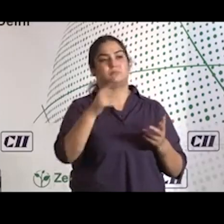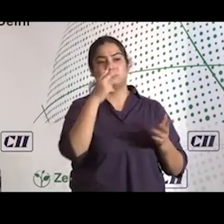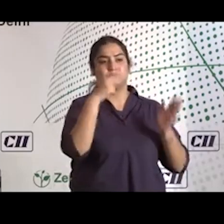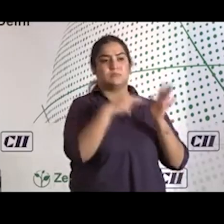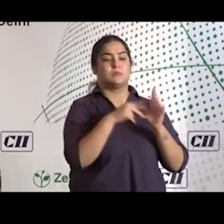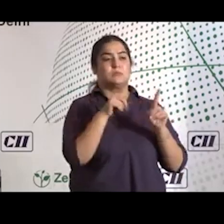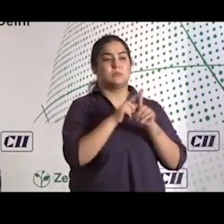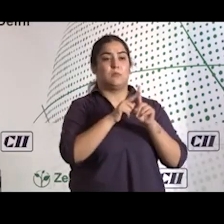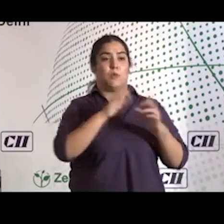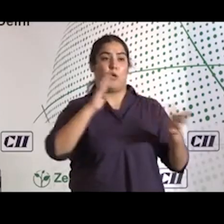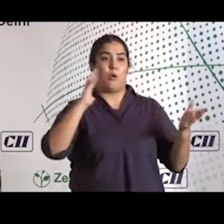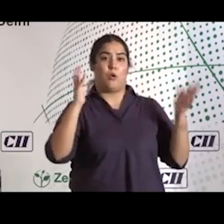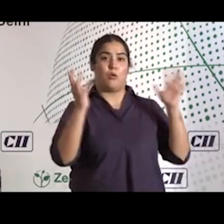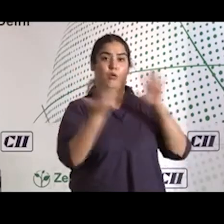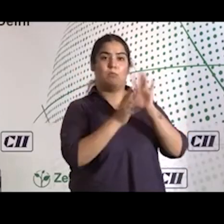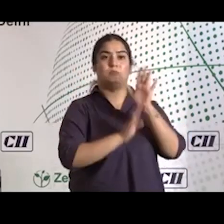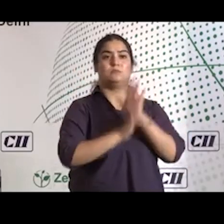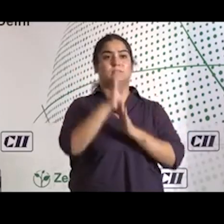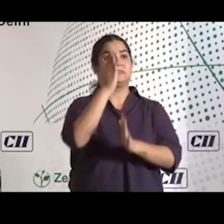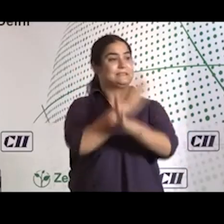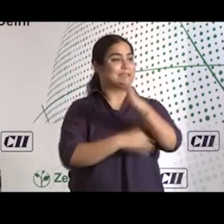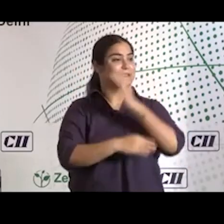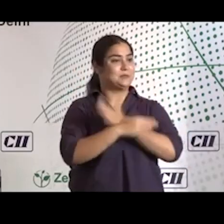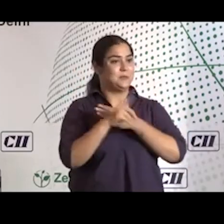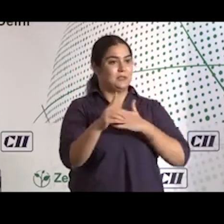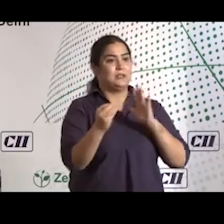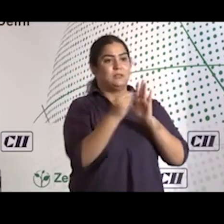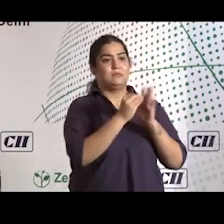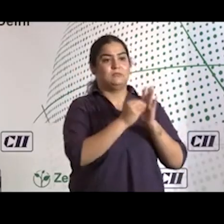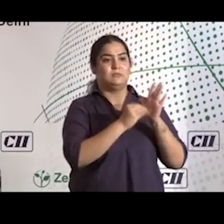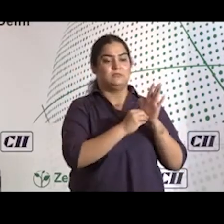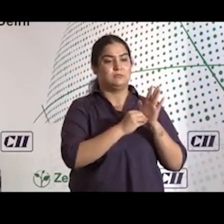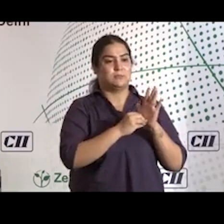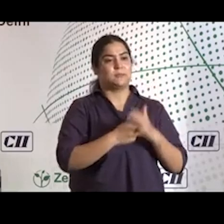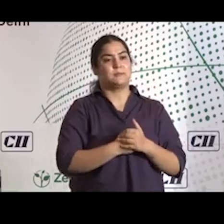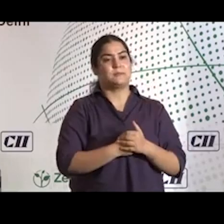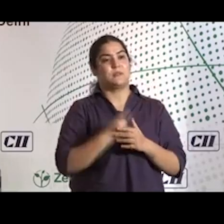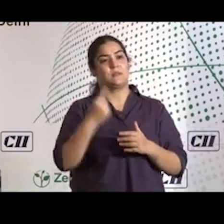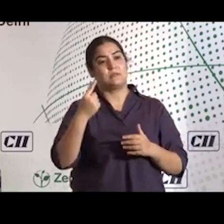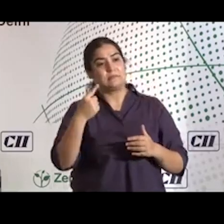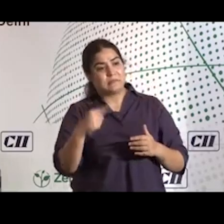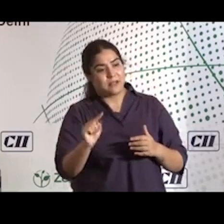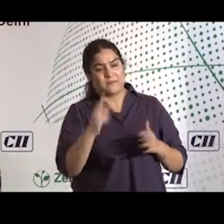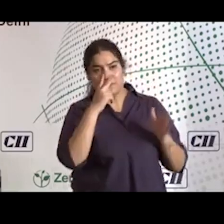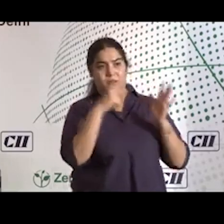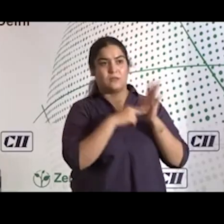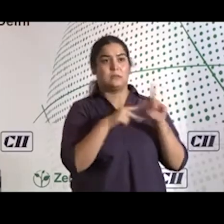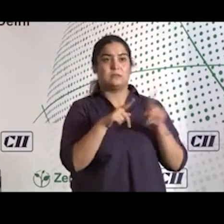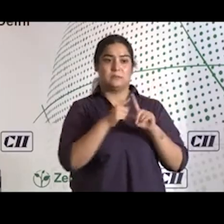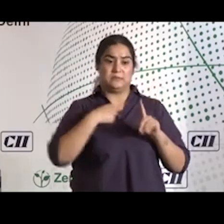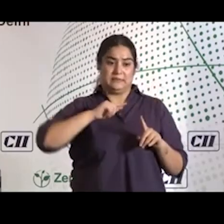to globalize that disability sector to obtain